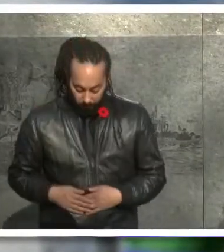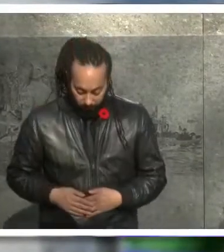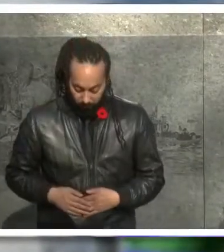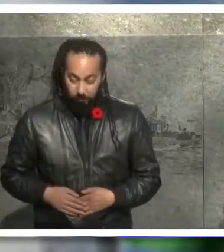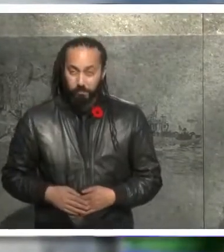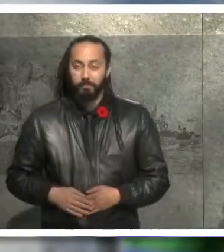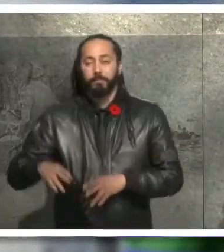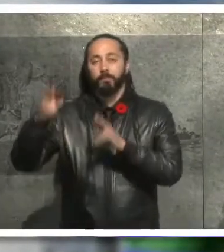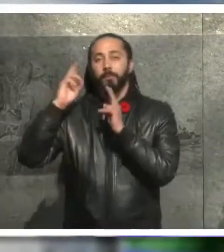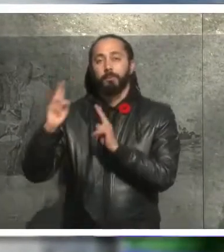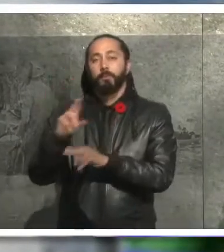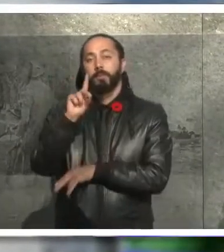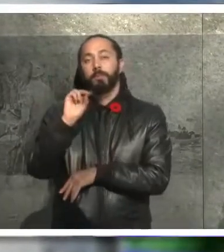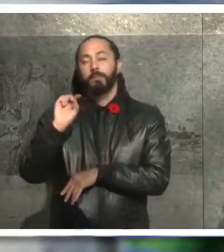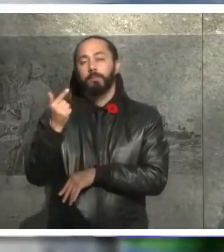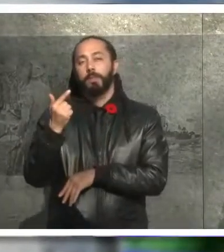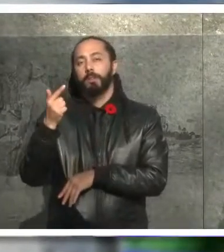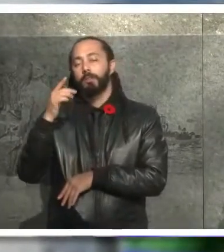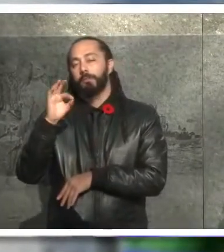the Honourable Doug Ford.